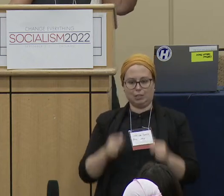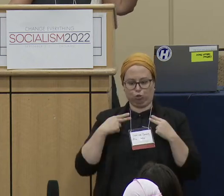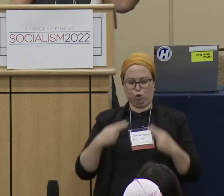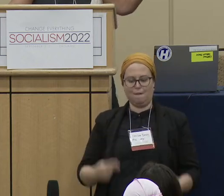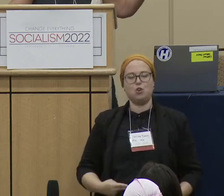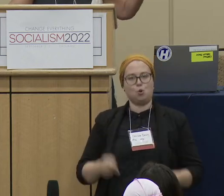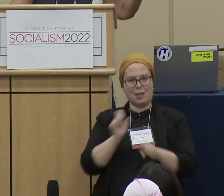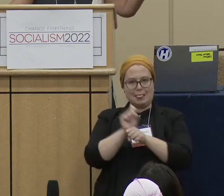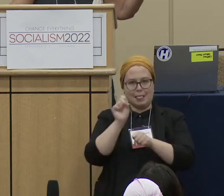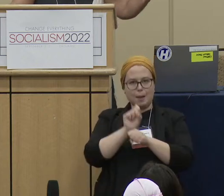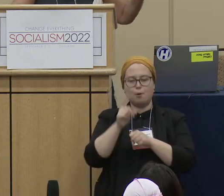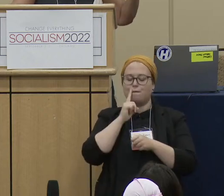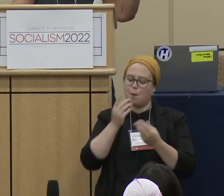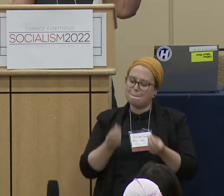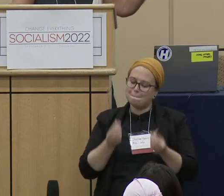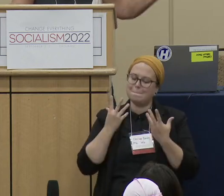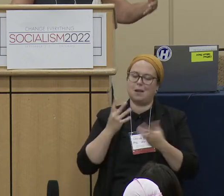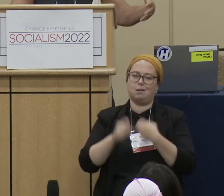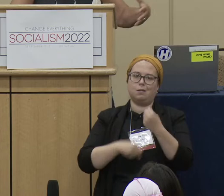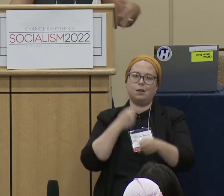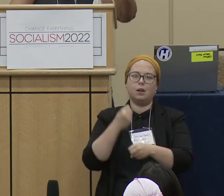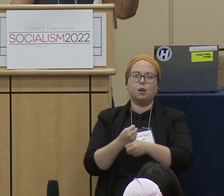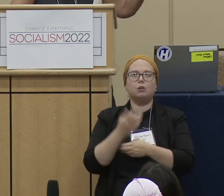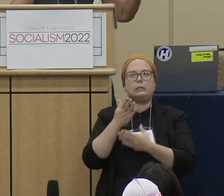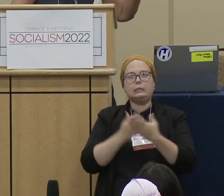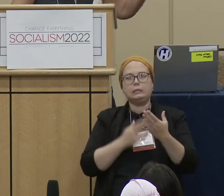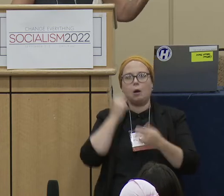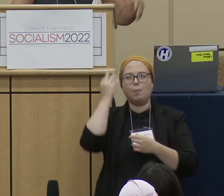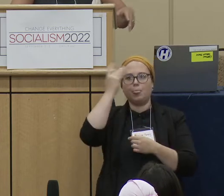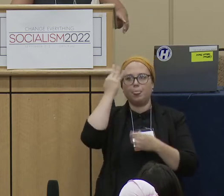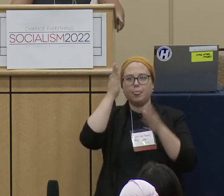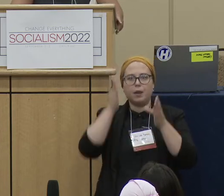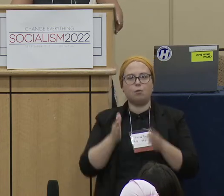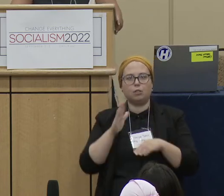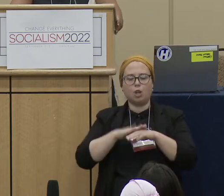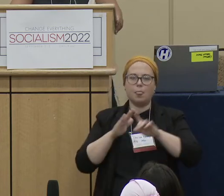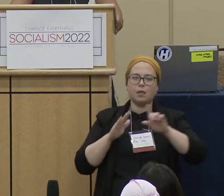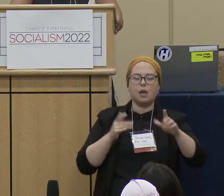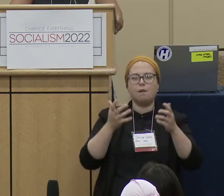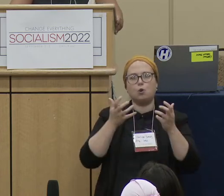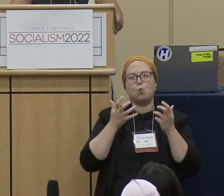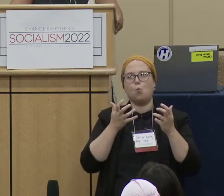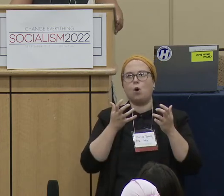of human labor for generations. As much as some theorists on